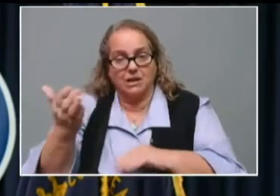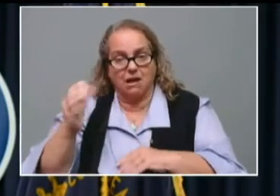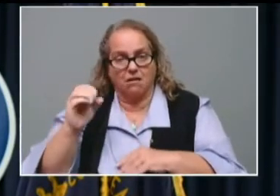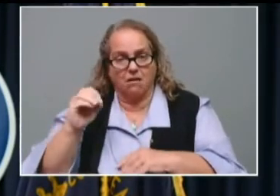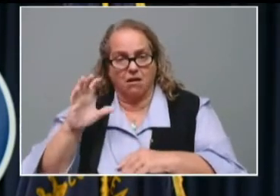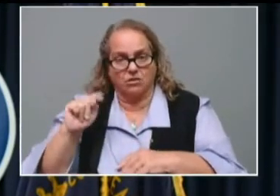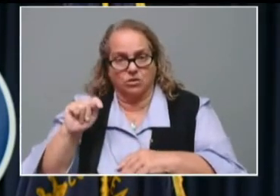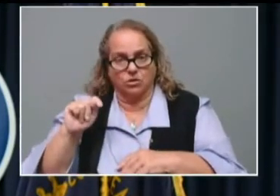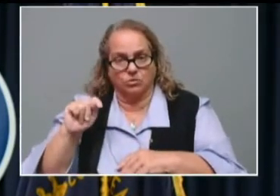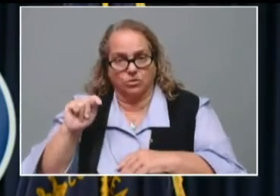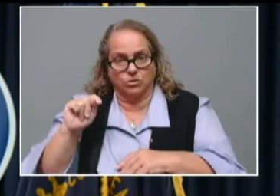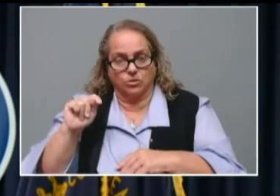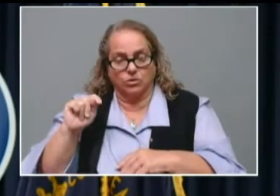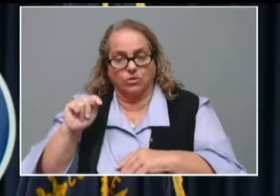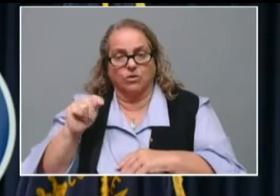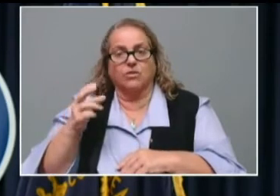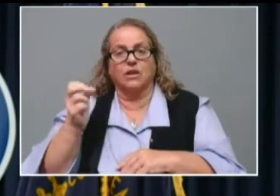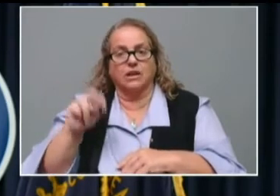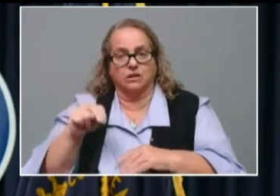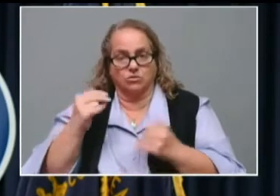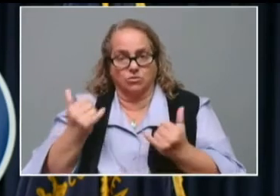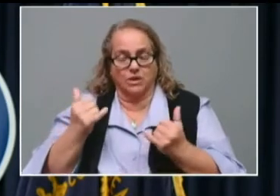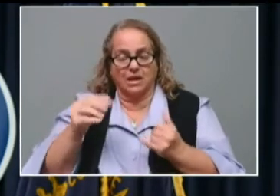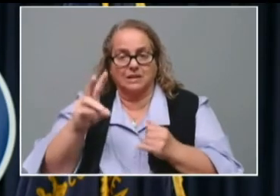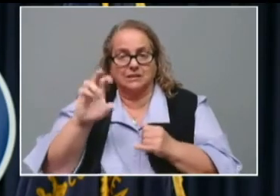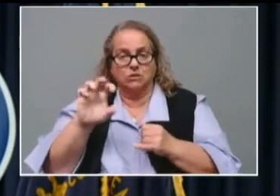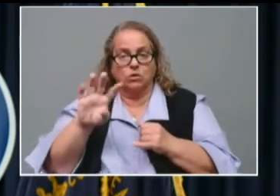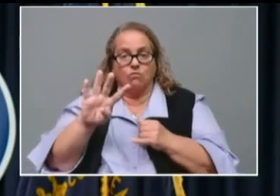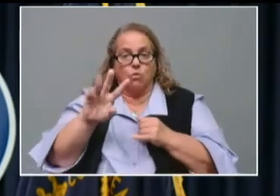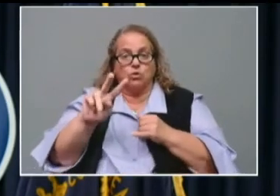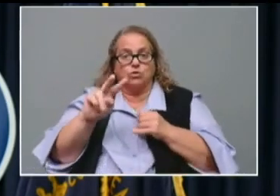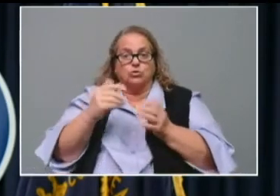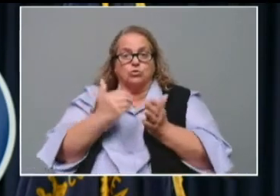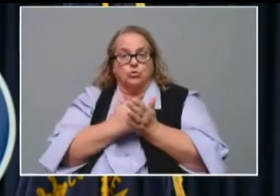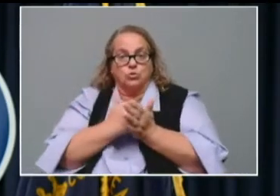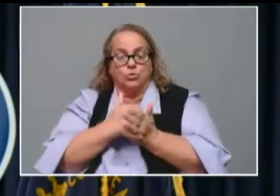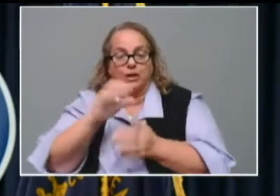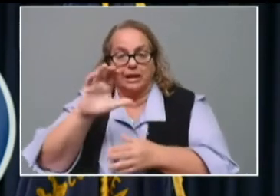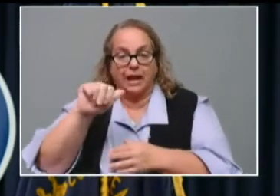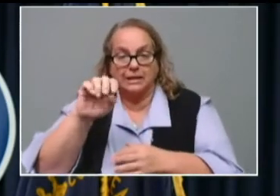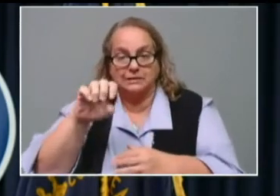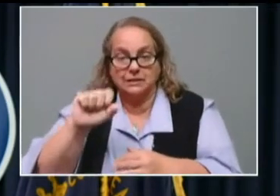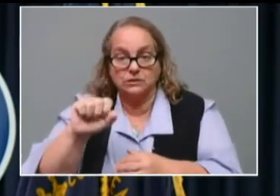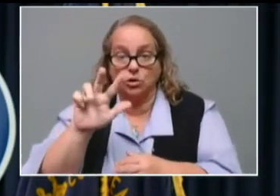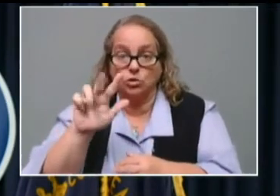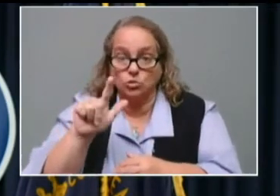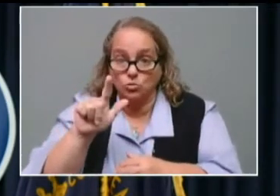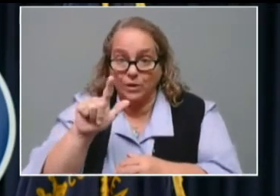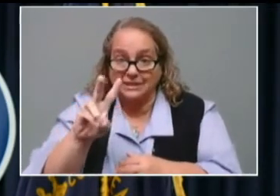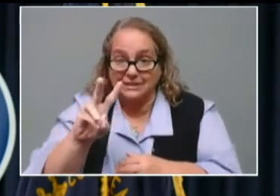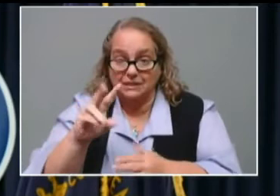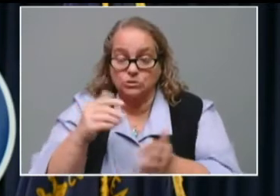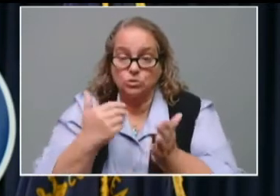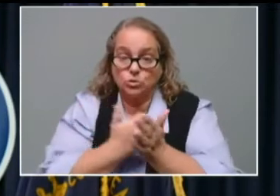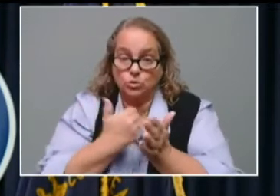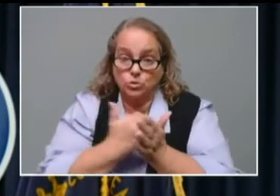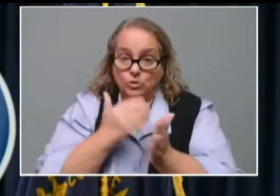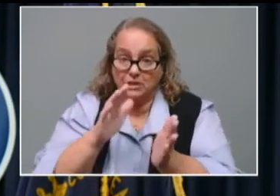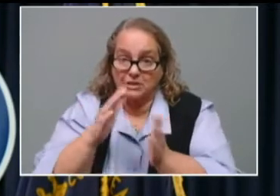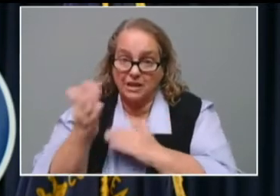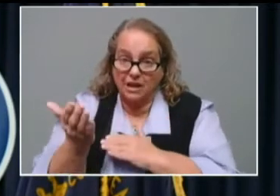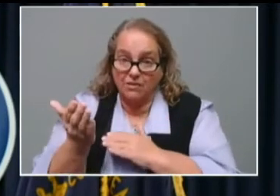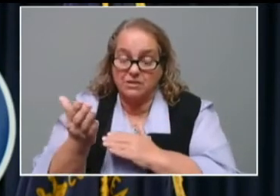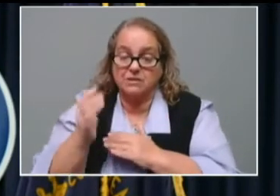And then today 642 new cases, 26 New deaths. They include a 30 year old